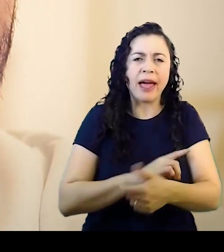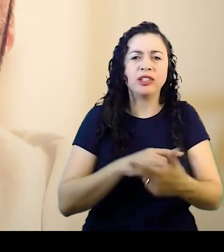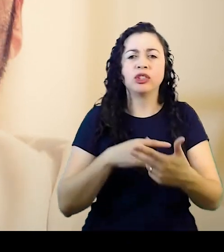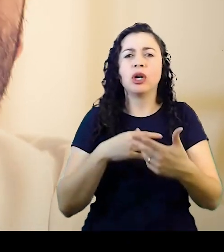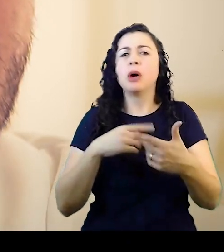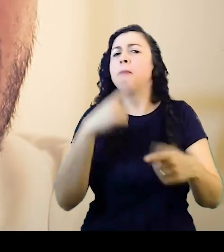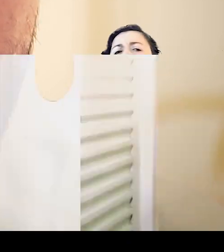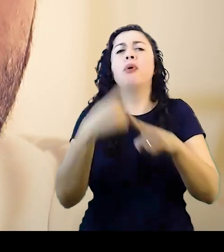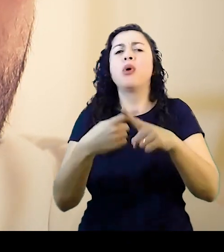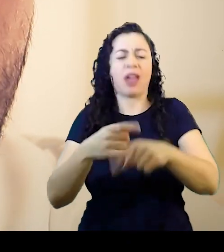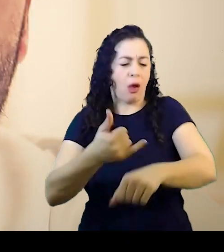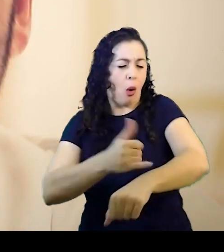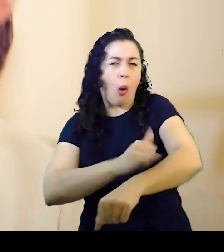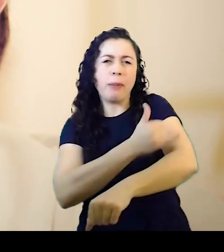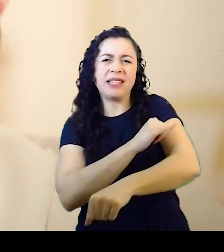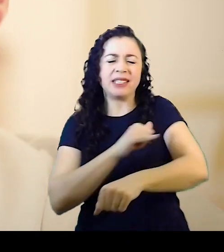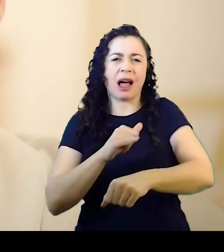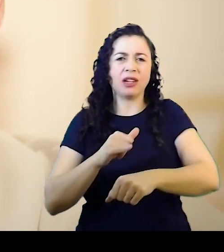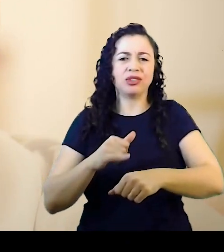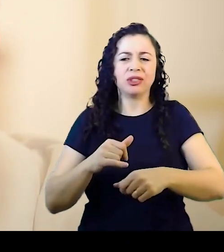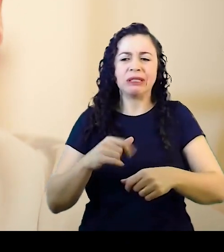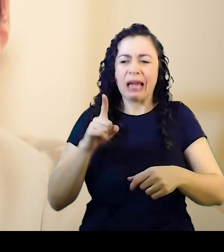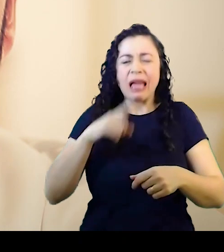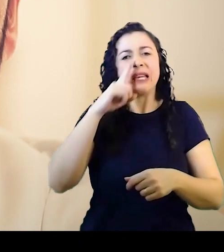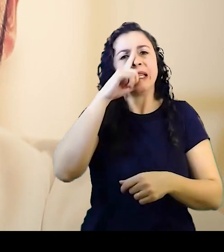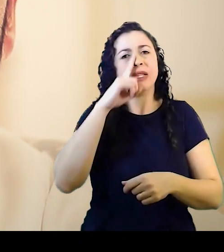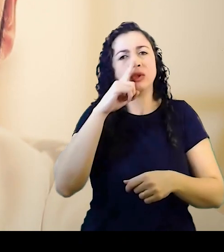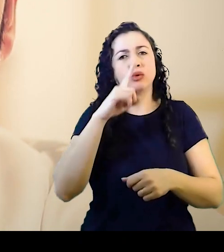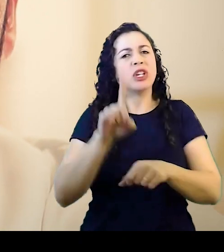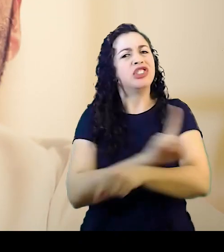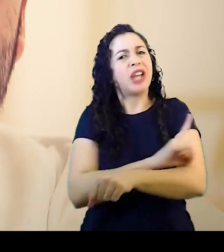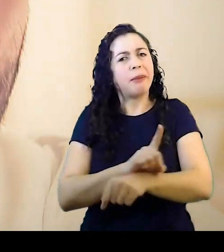and diabetes is a risk factor with greater Covid severity in some groups of patients.